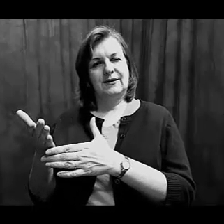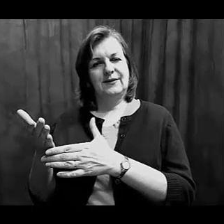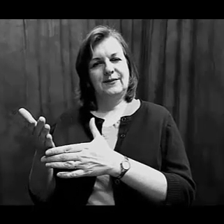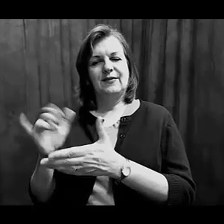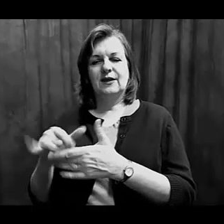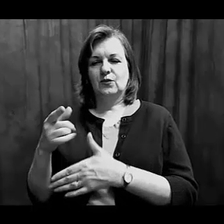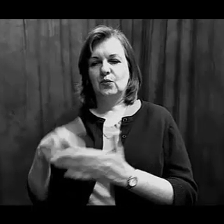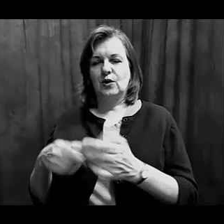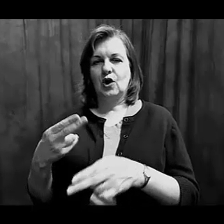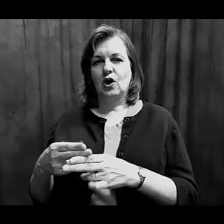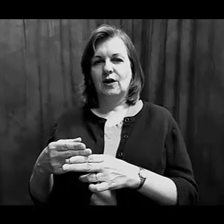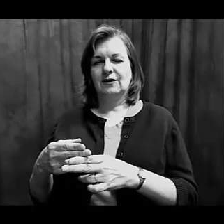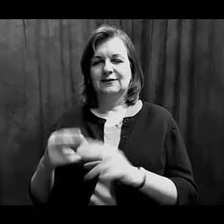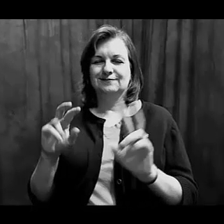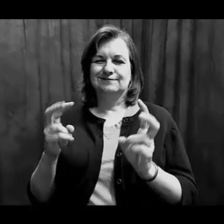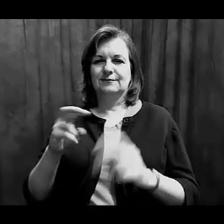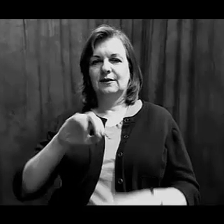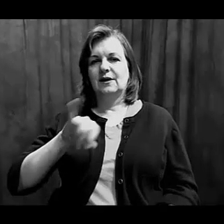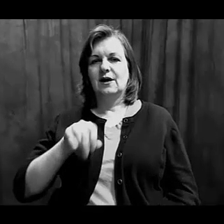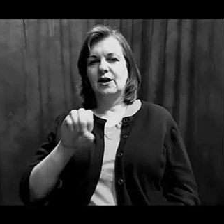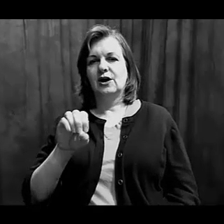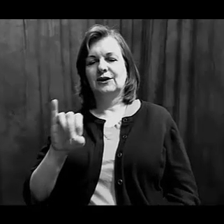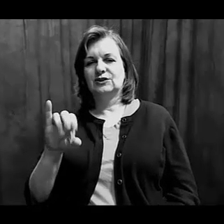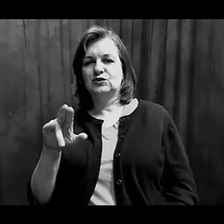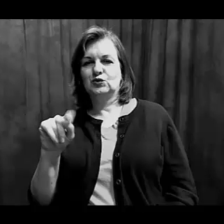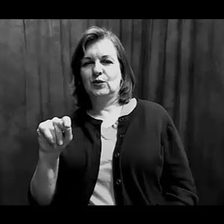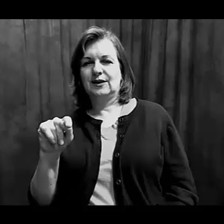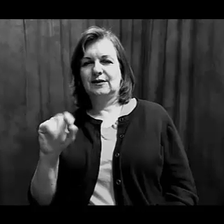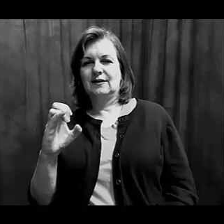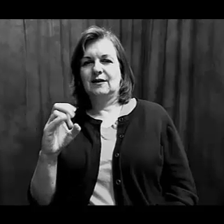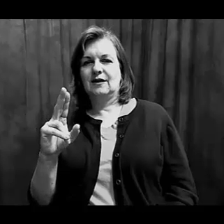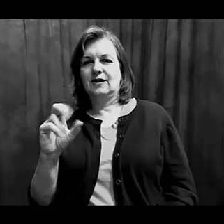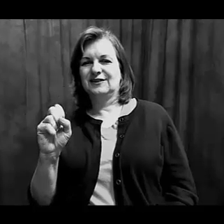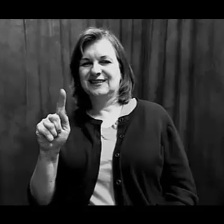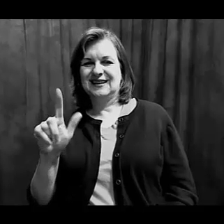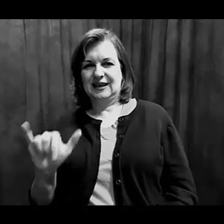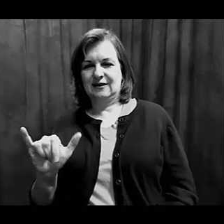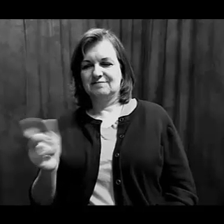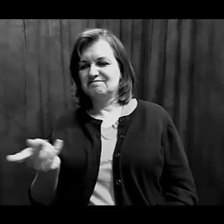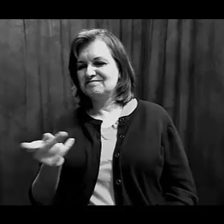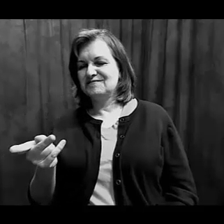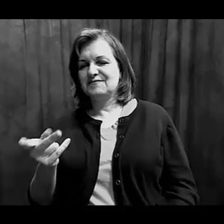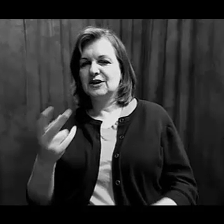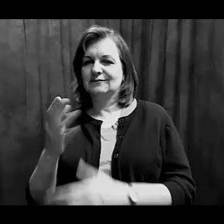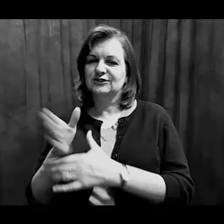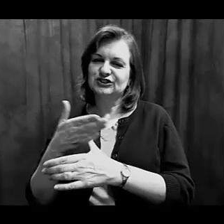there's equal sharing -- this is what I've referred to as joint custody here